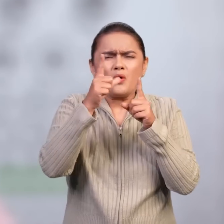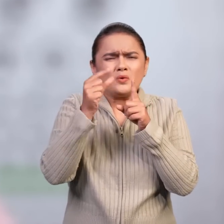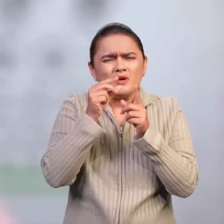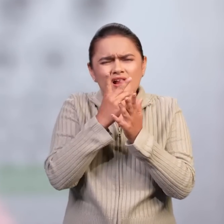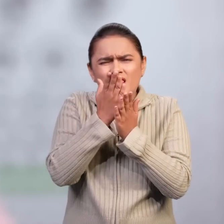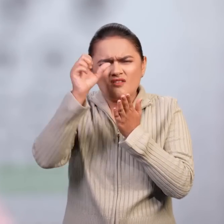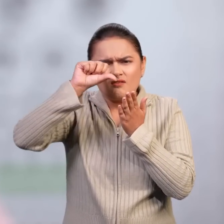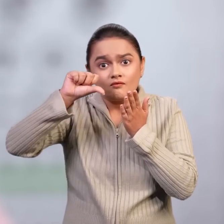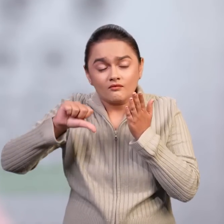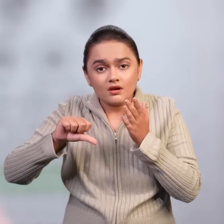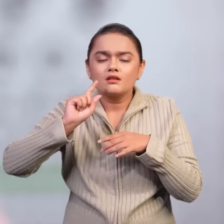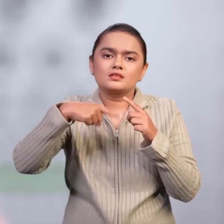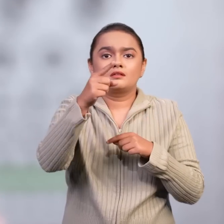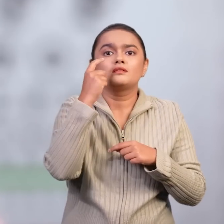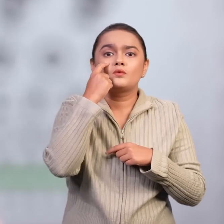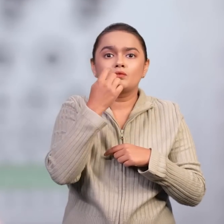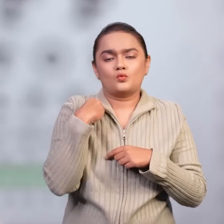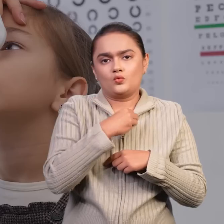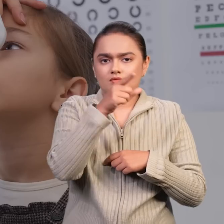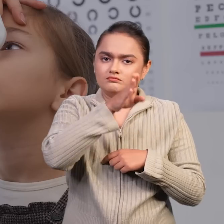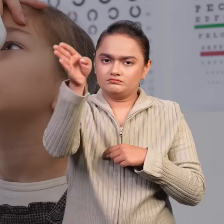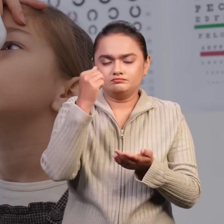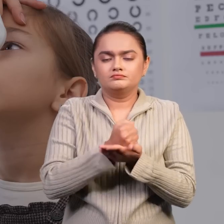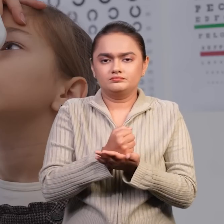Irrespective of what you do. Then you need to meet your ophthalmologist.